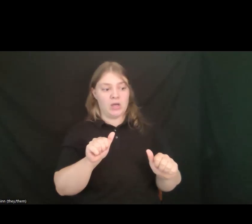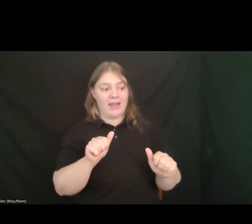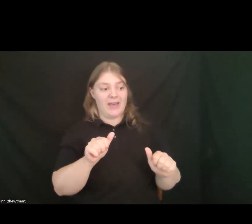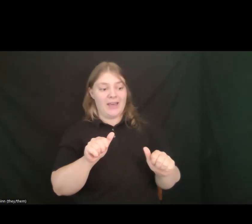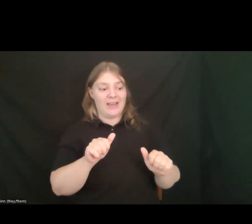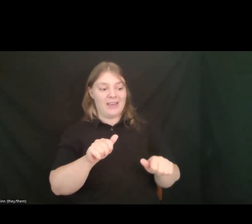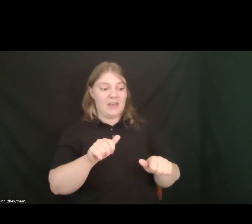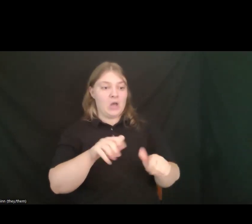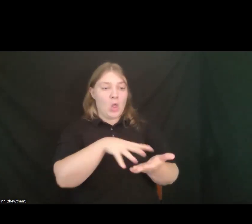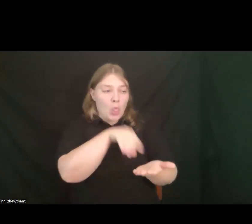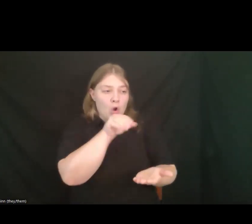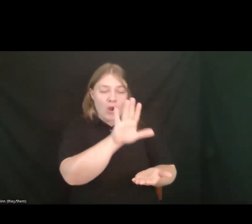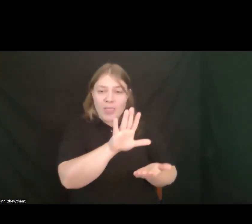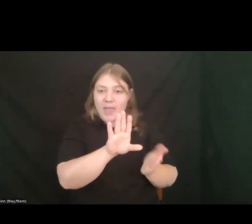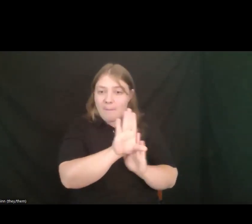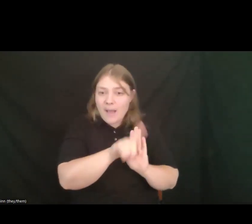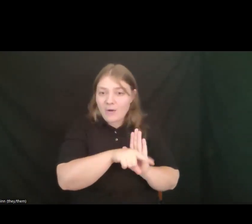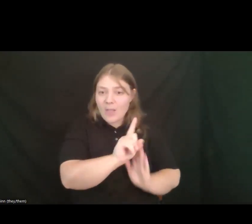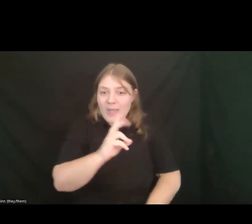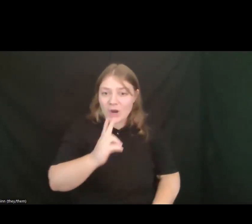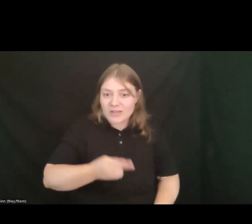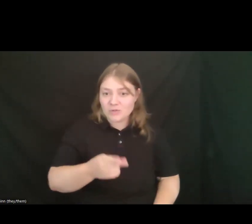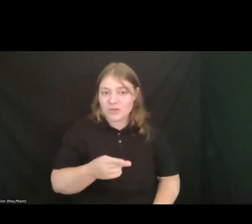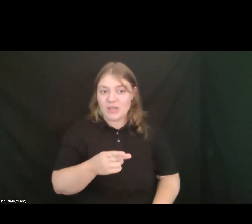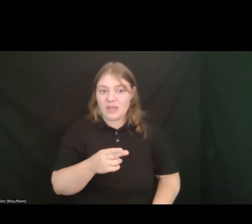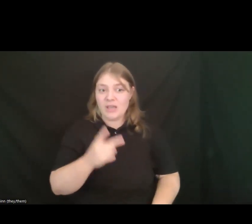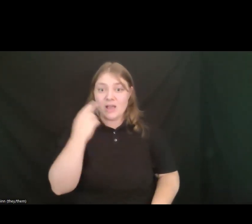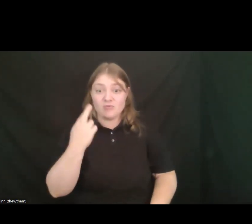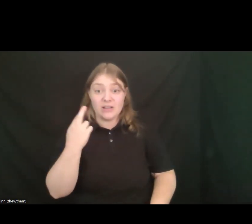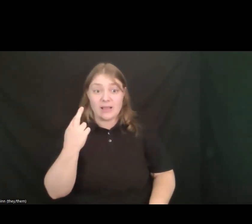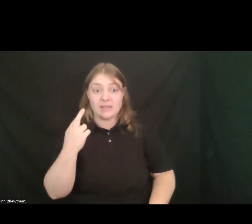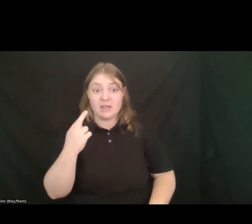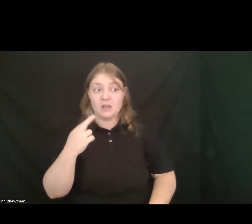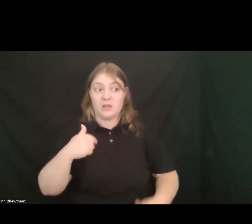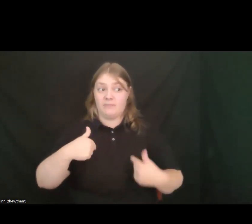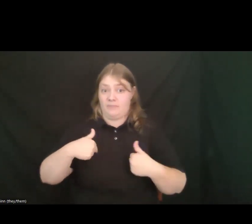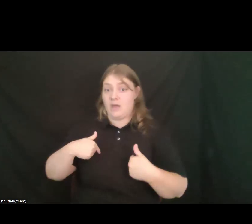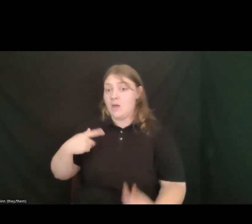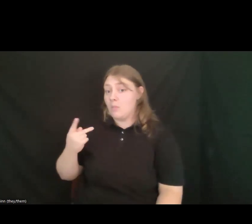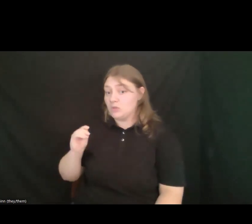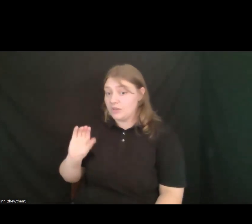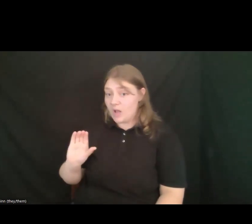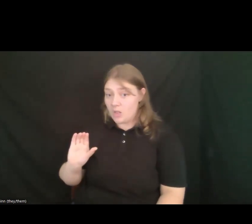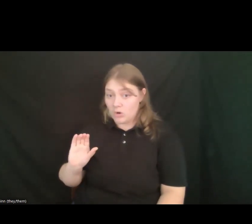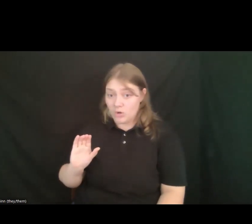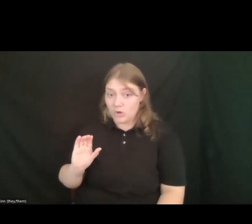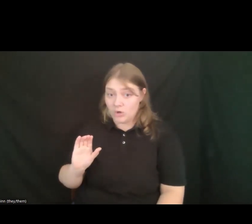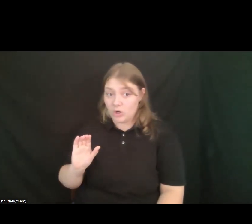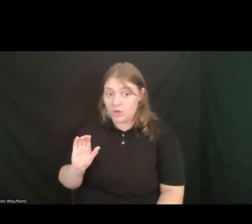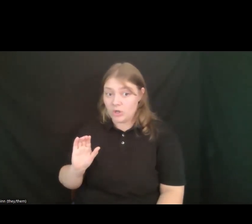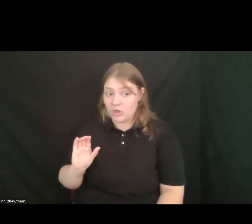are and realizing just because I'm a person of color does not mean that their lived experience